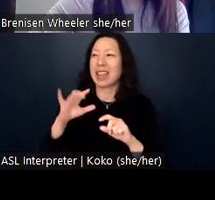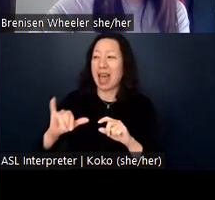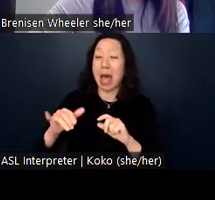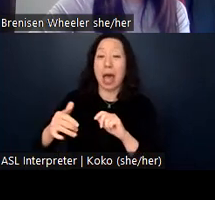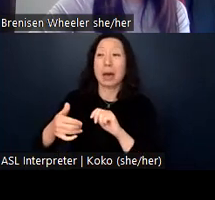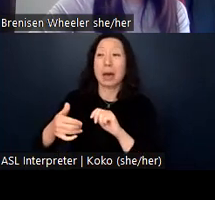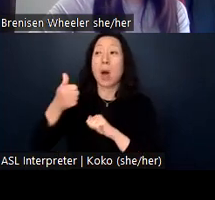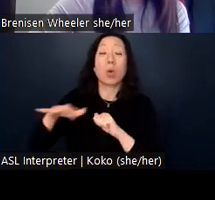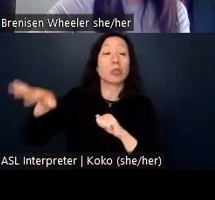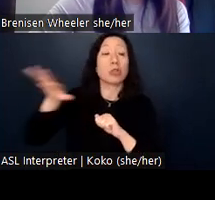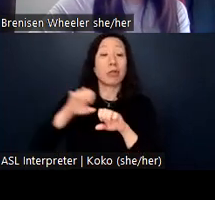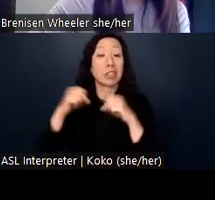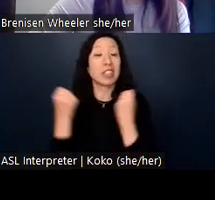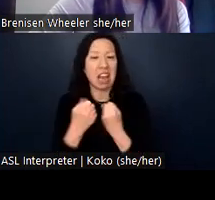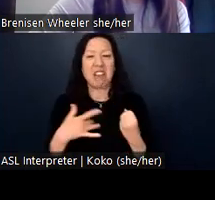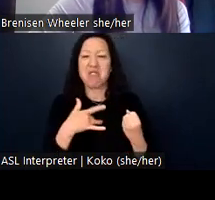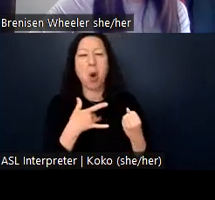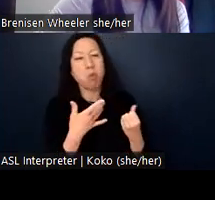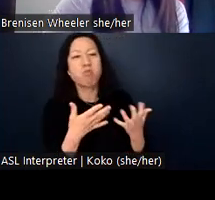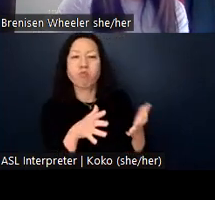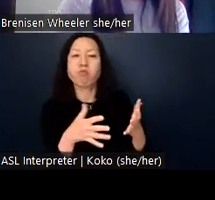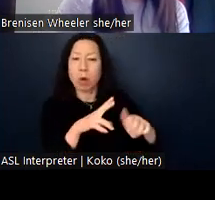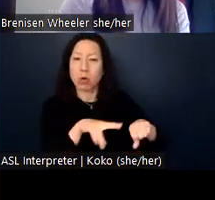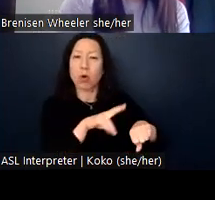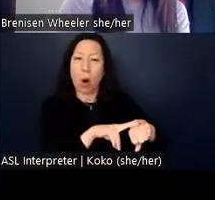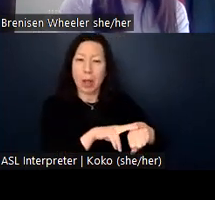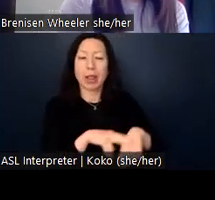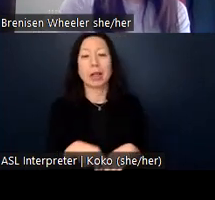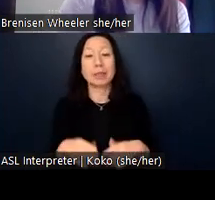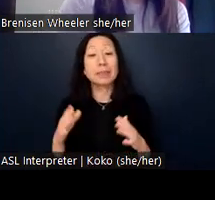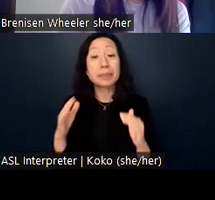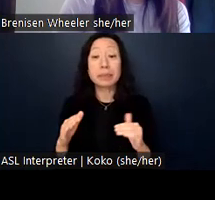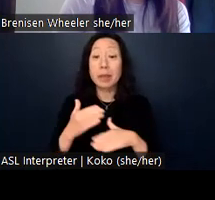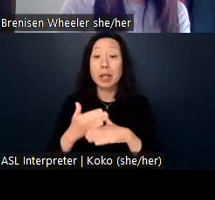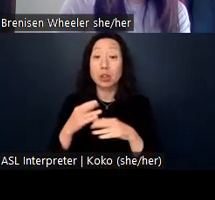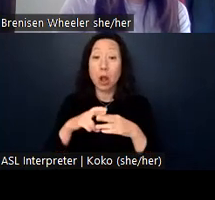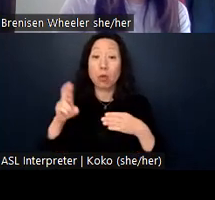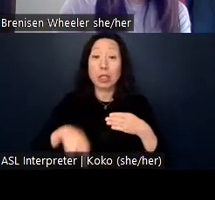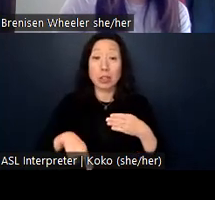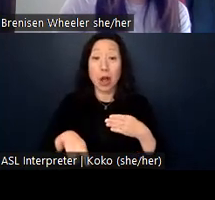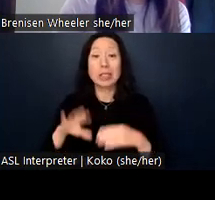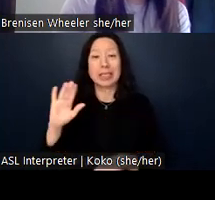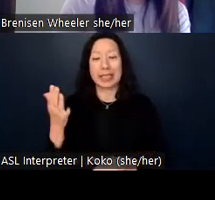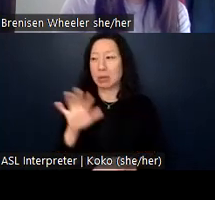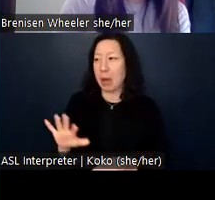12:29:34 Oh, Okay. 12:29:39 So it looks like 55% of us say manipulative